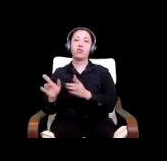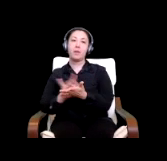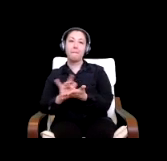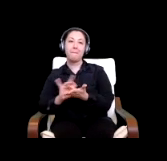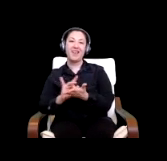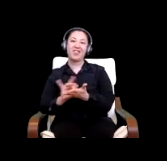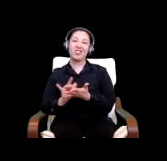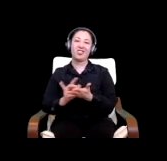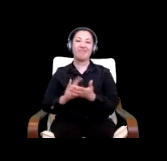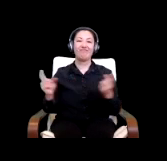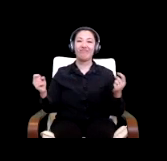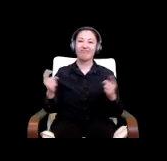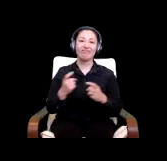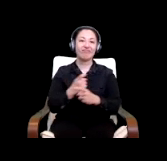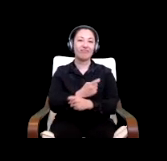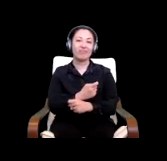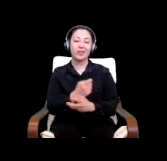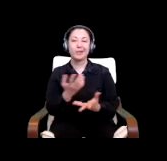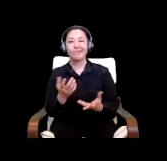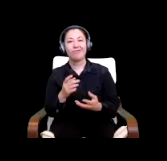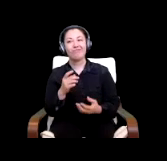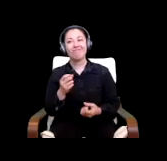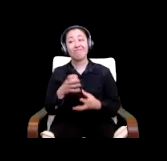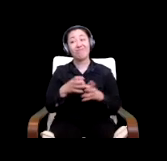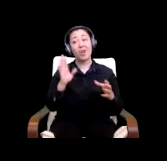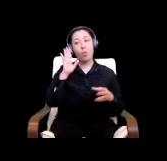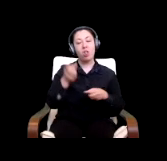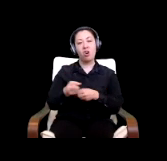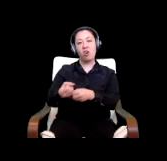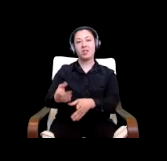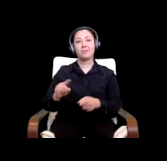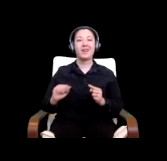that typically cause pain.